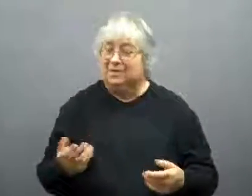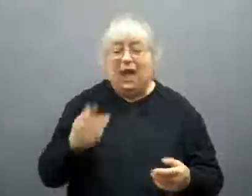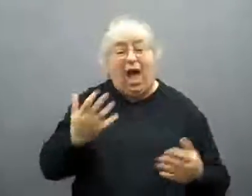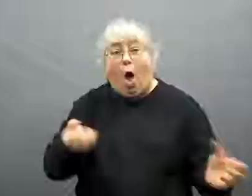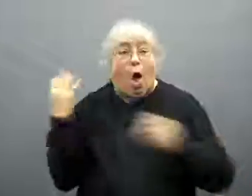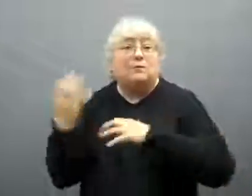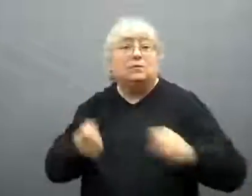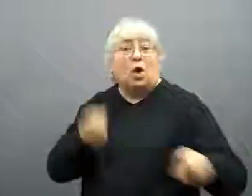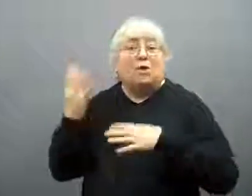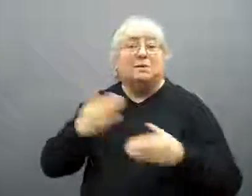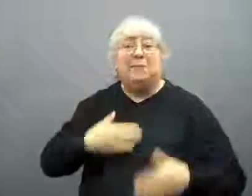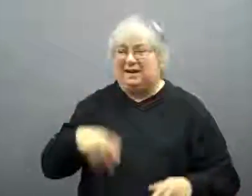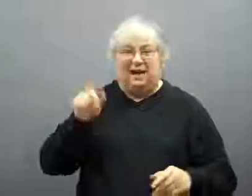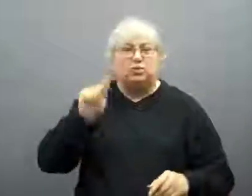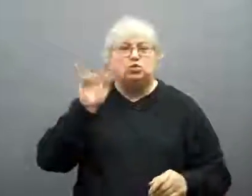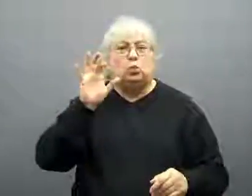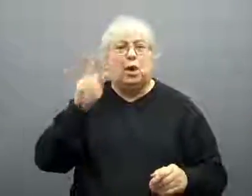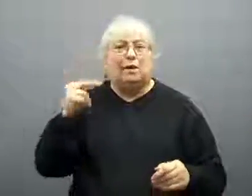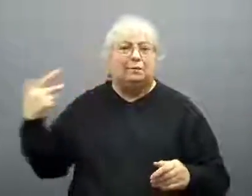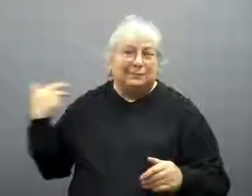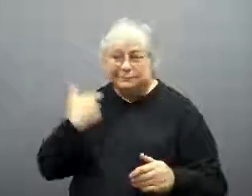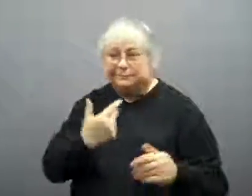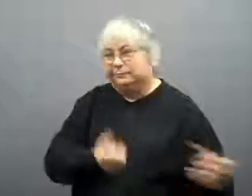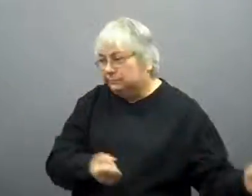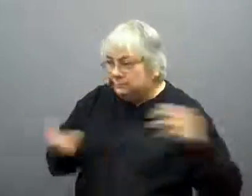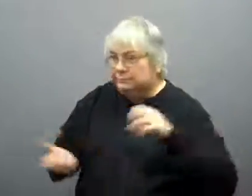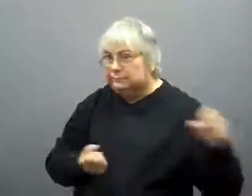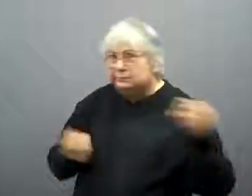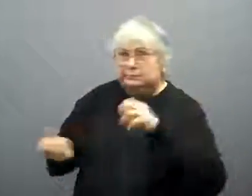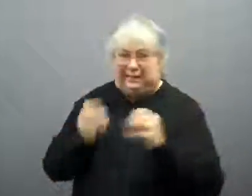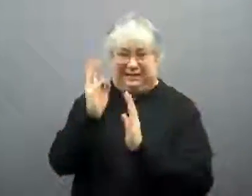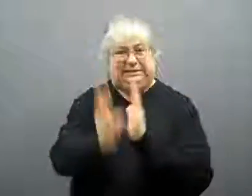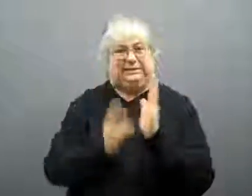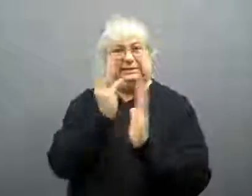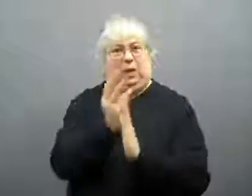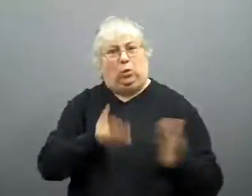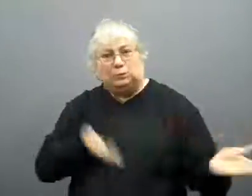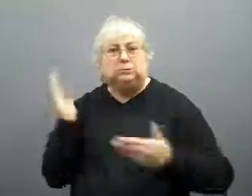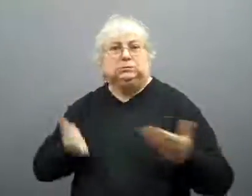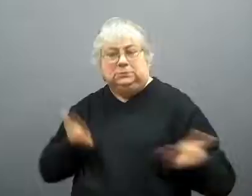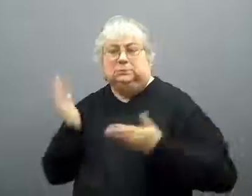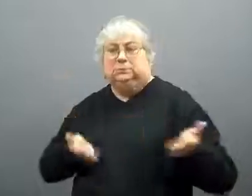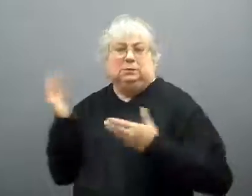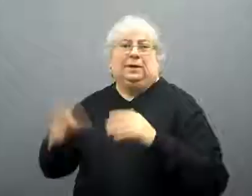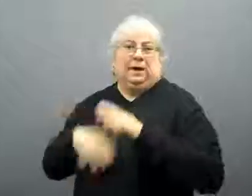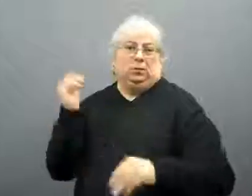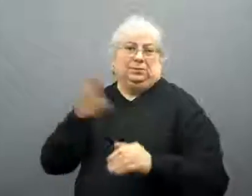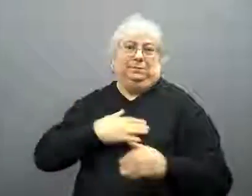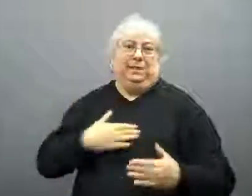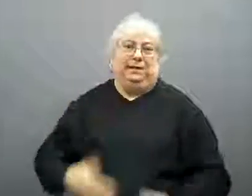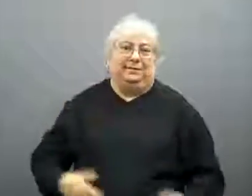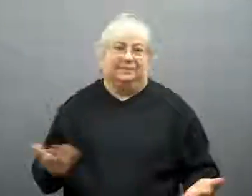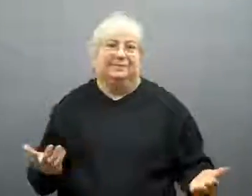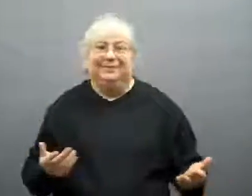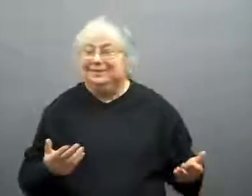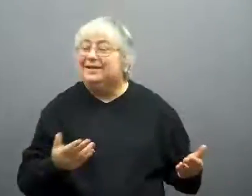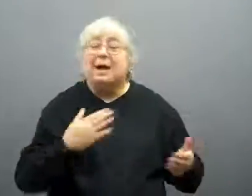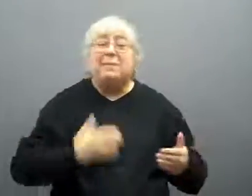It took 6 hours to remove the bodies, with the use of a truck.